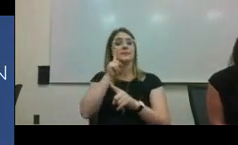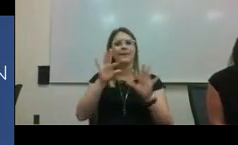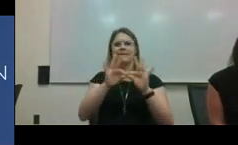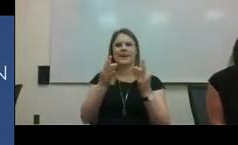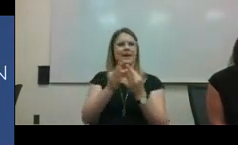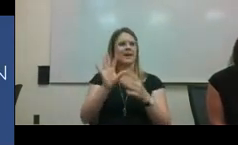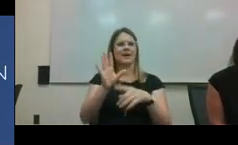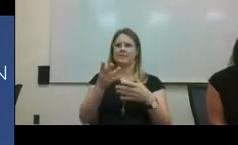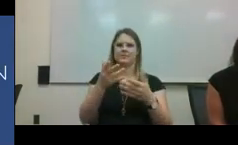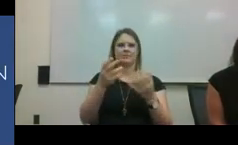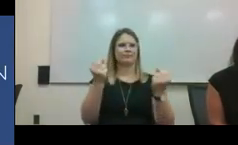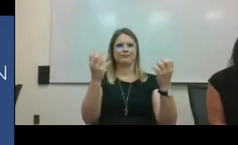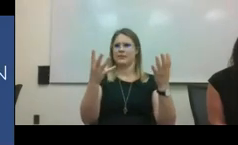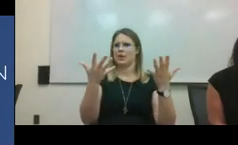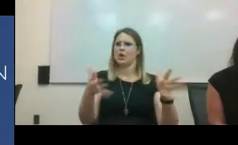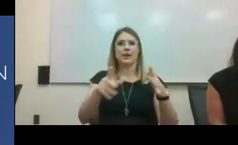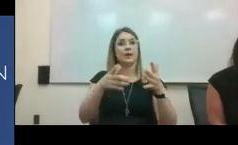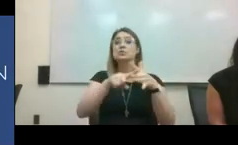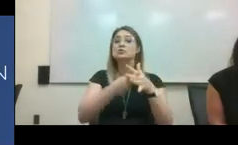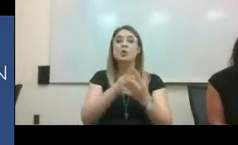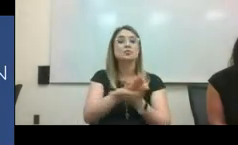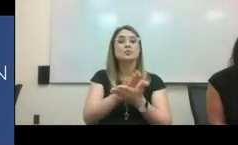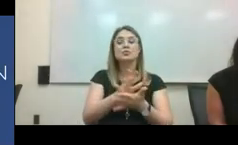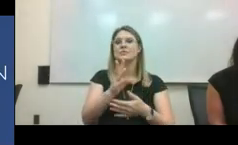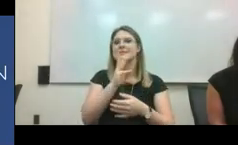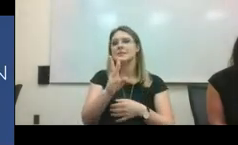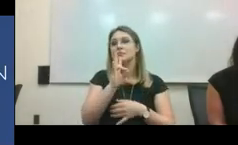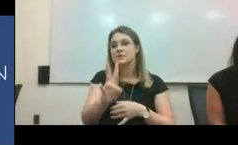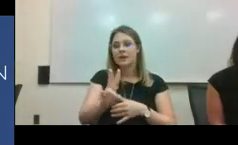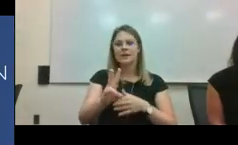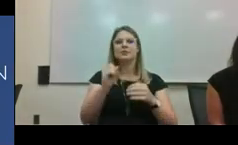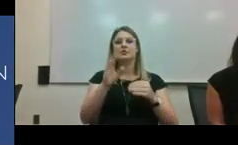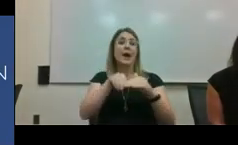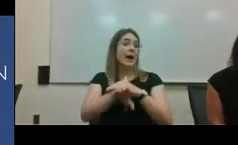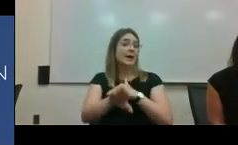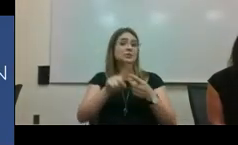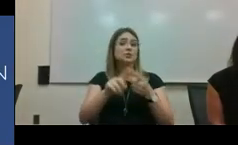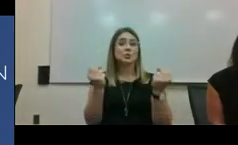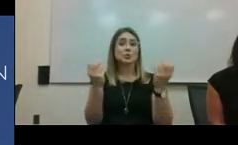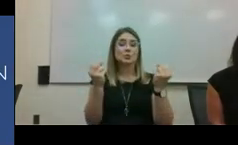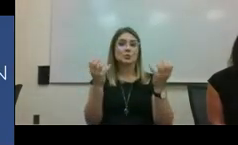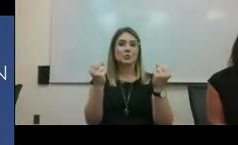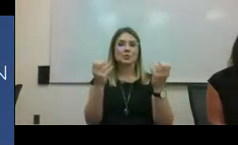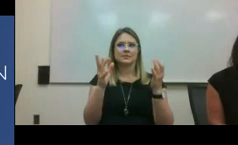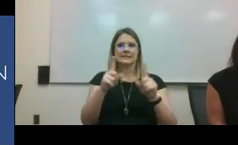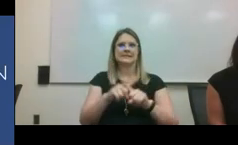They came to school at maybe six or seven. So, the access to language even though they were all grade one was just very different.